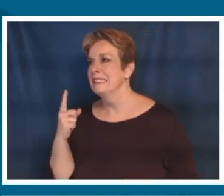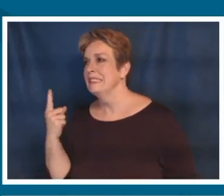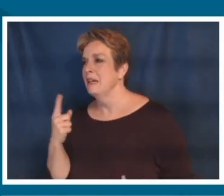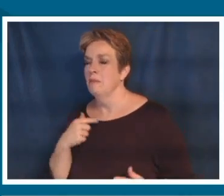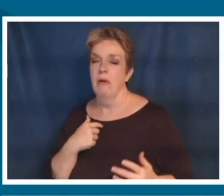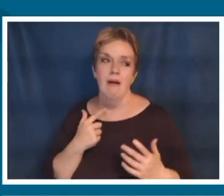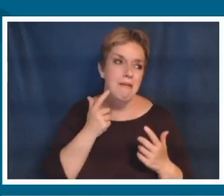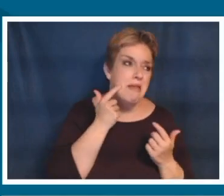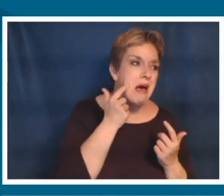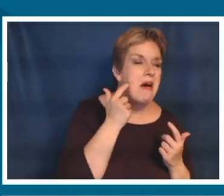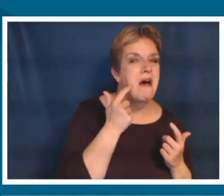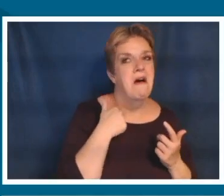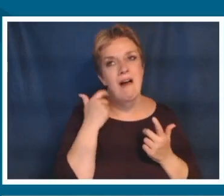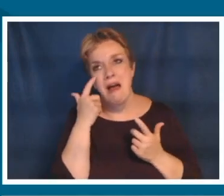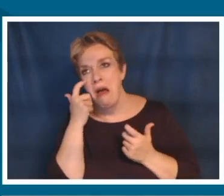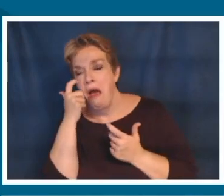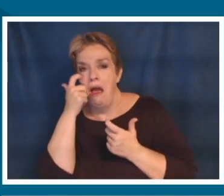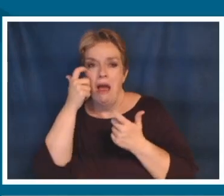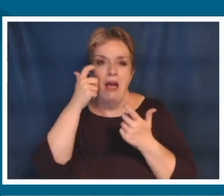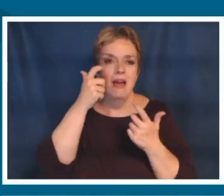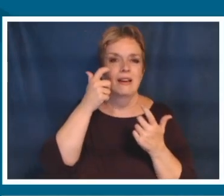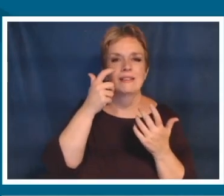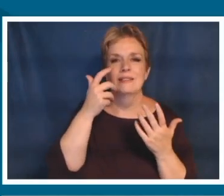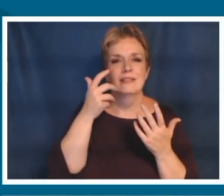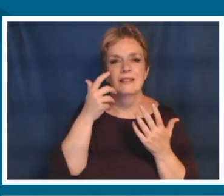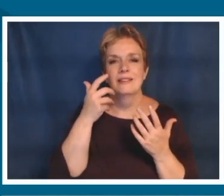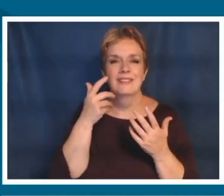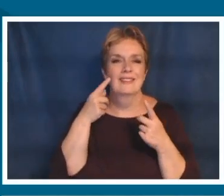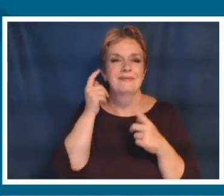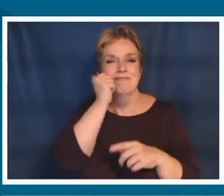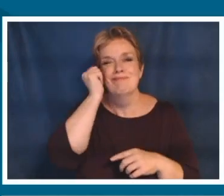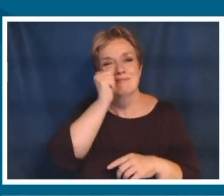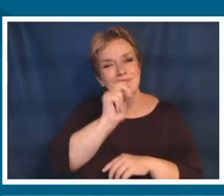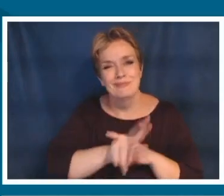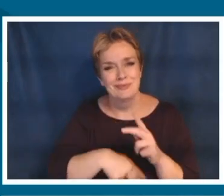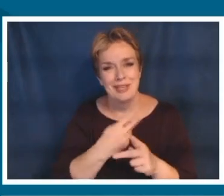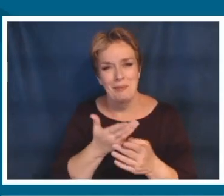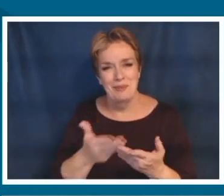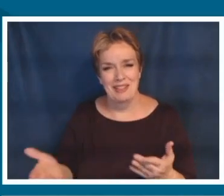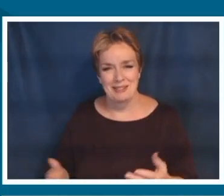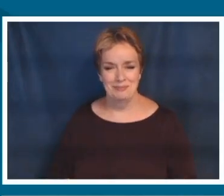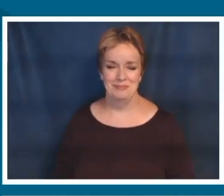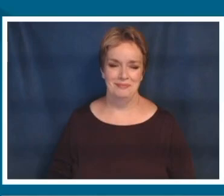going on your way to the 7-eleven or something so okay next slide